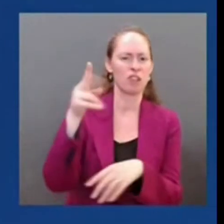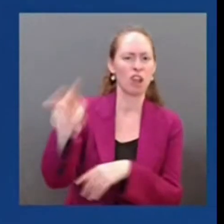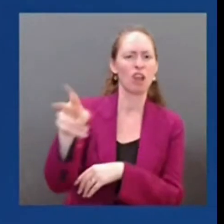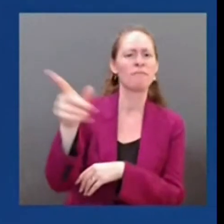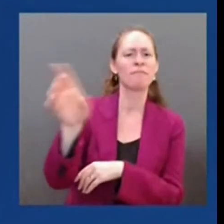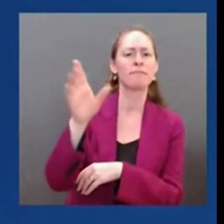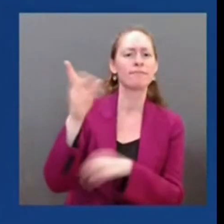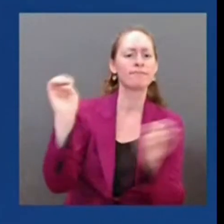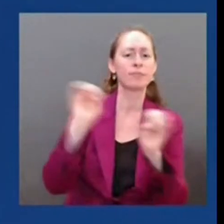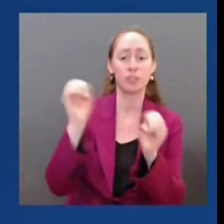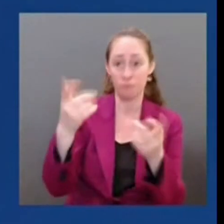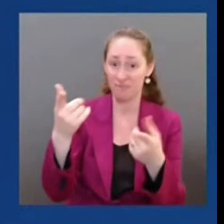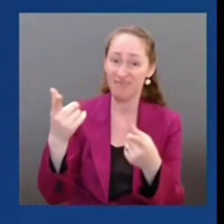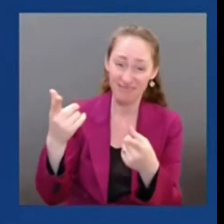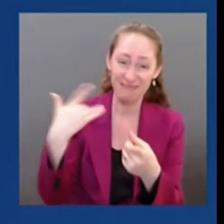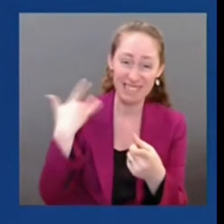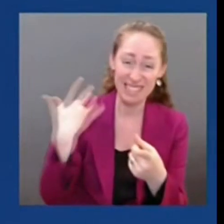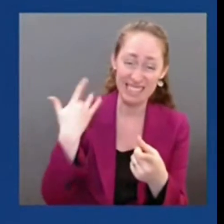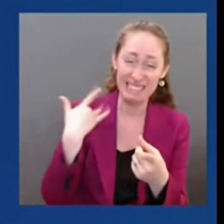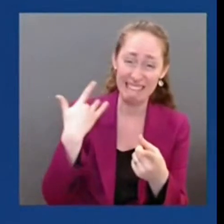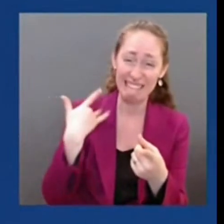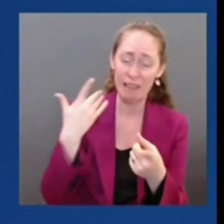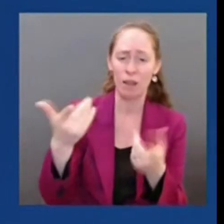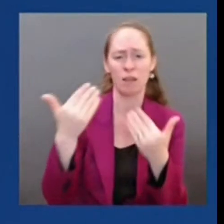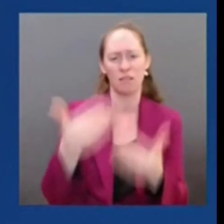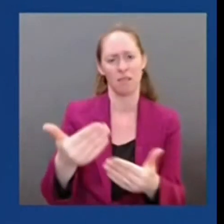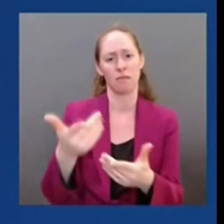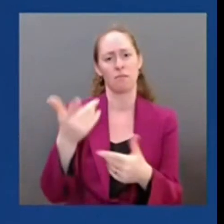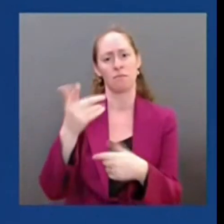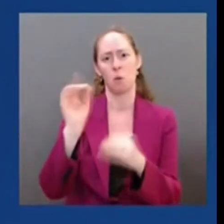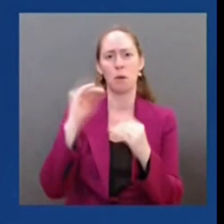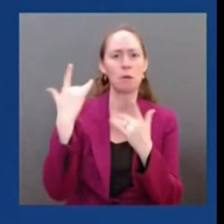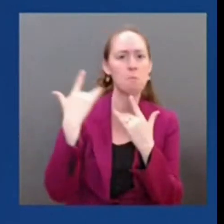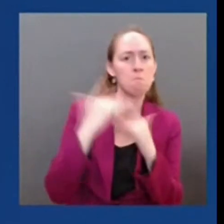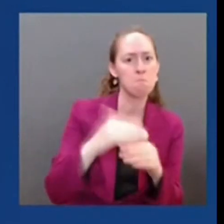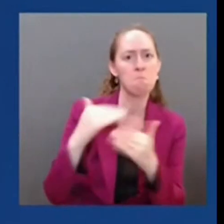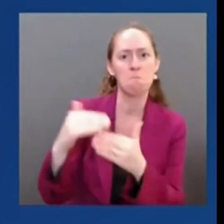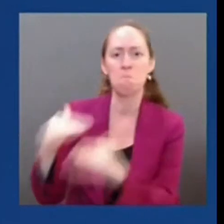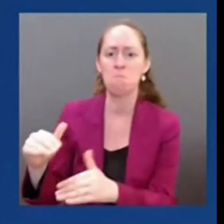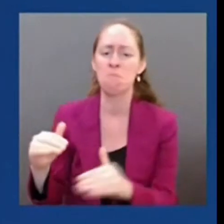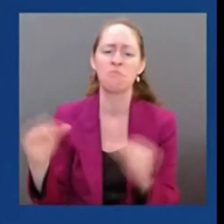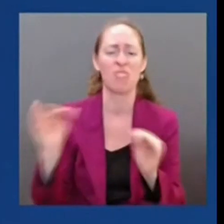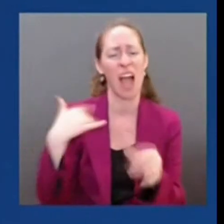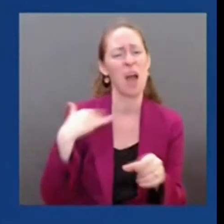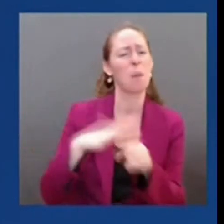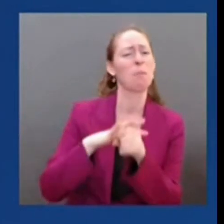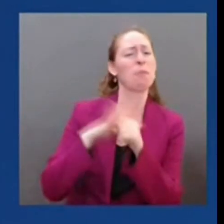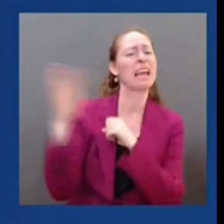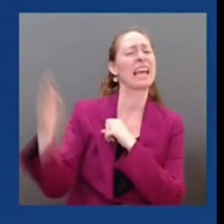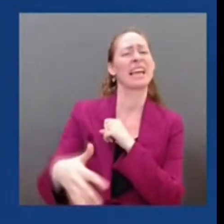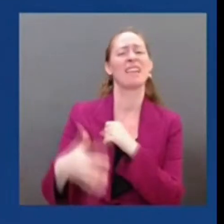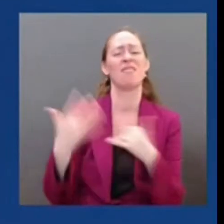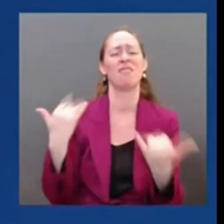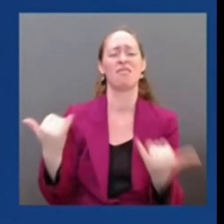HAVE TO EU A AND YOU SHOULD BE PERMISIST AND NOT GET EXCESSIVELY RESTRICTIVE. WE HAVE PLEN OF SUPPLY RIGHT